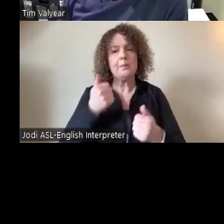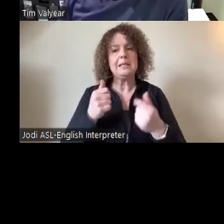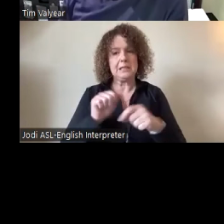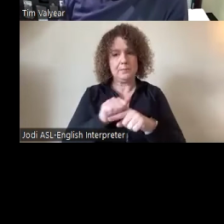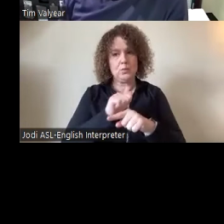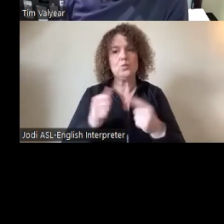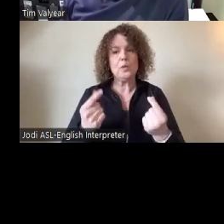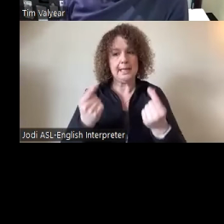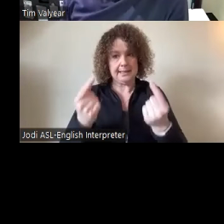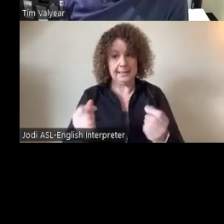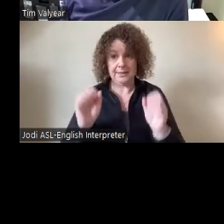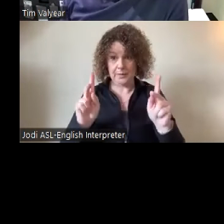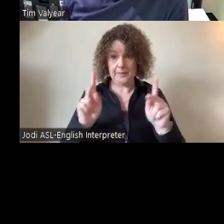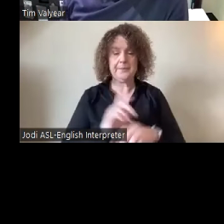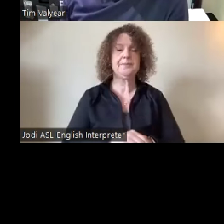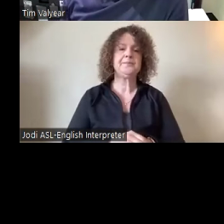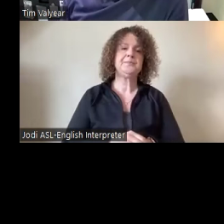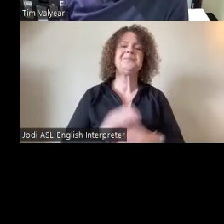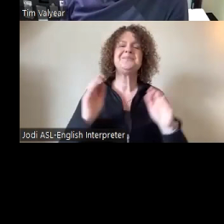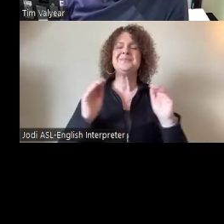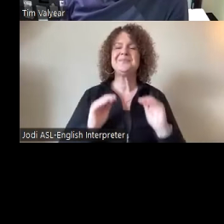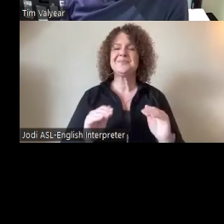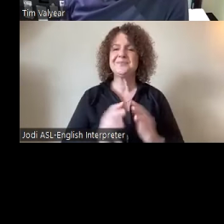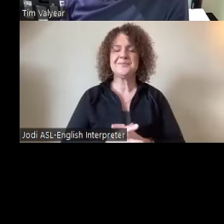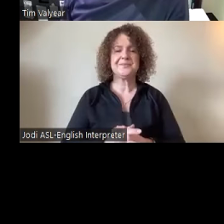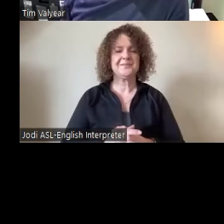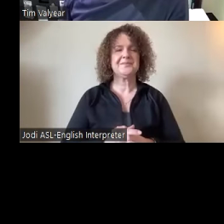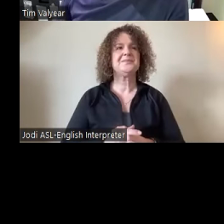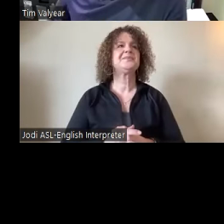as a nurse. Did we have everything proper? Do we still